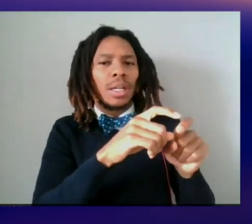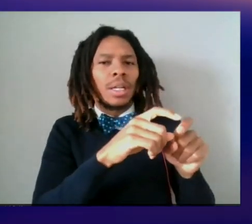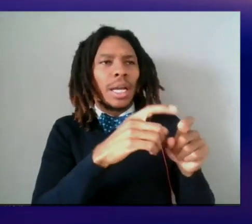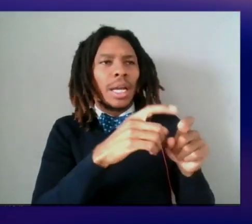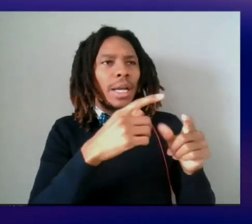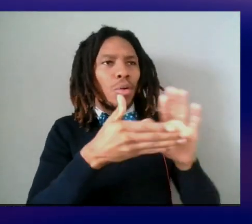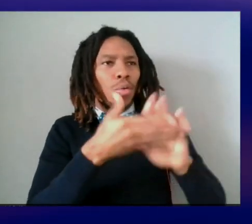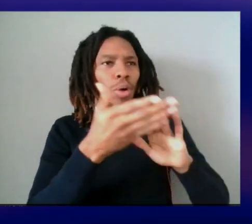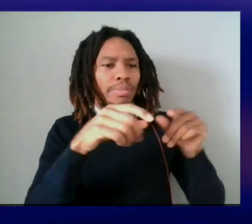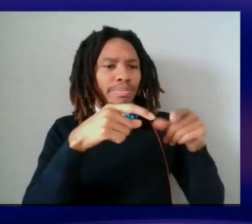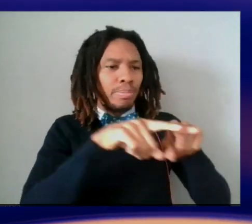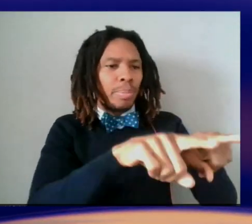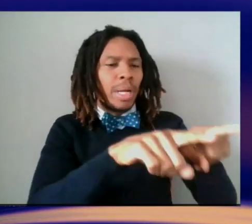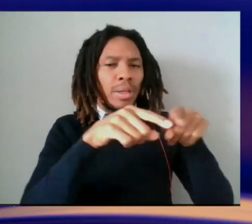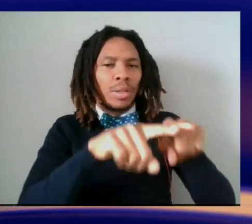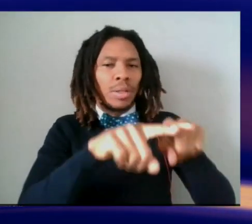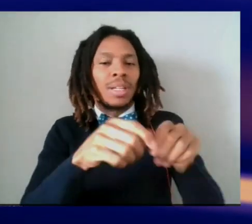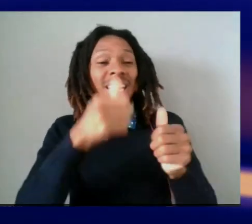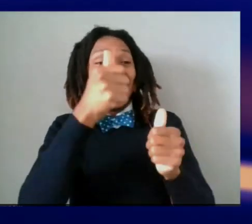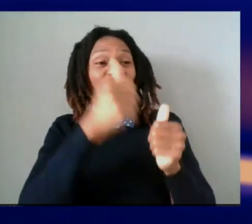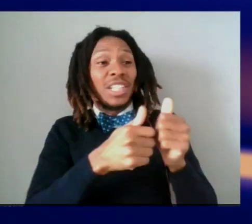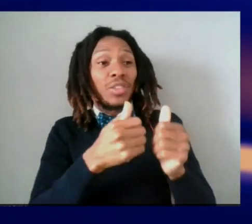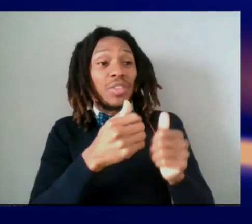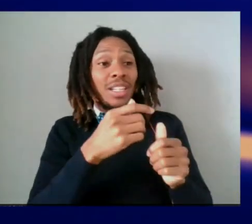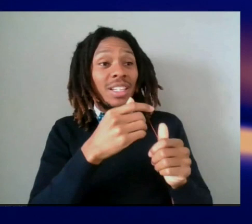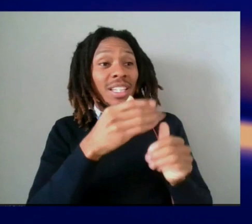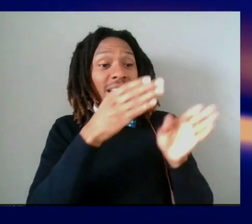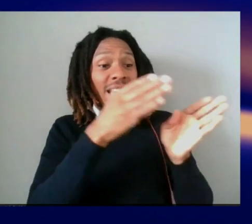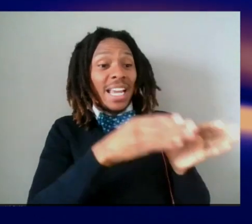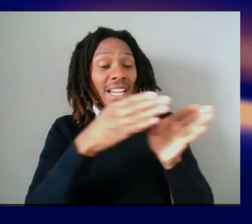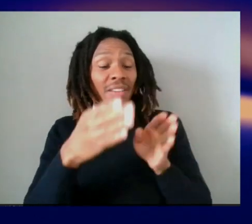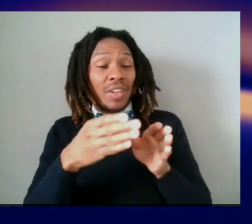and each of the individual queries are again running against the blank sources.